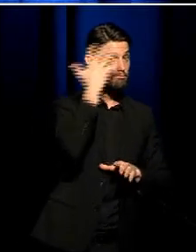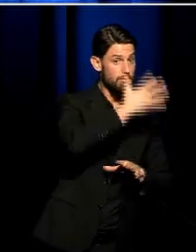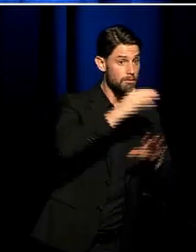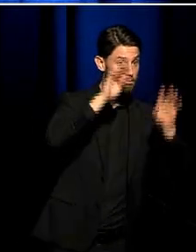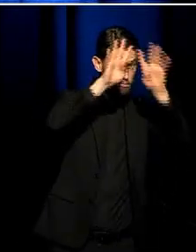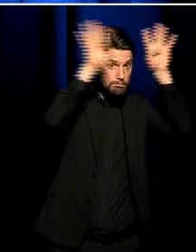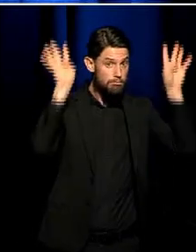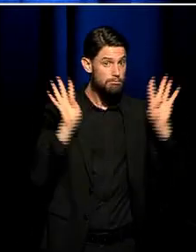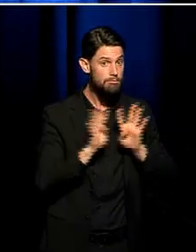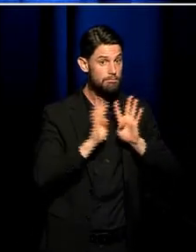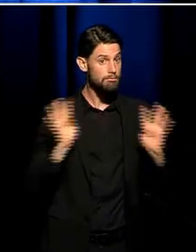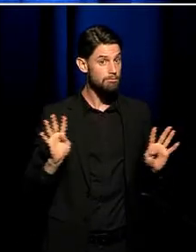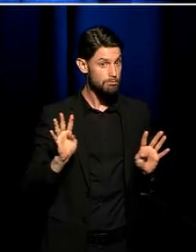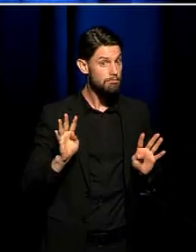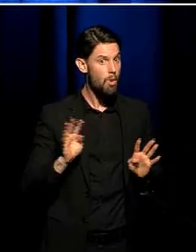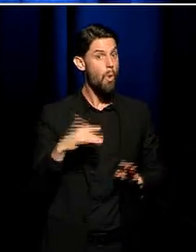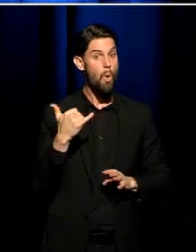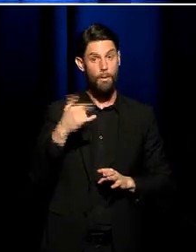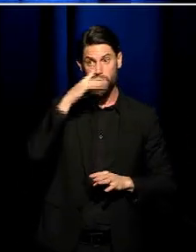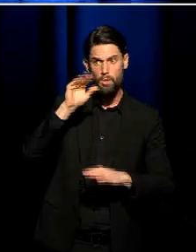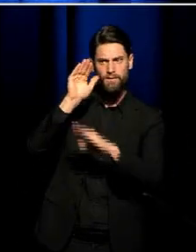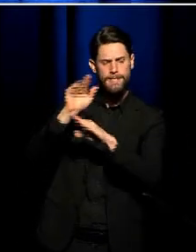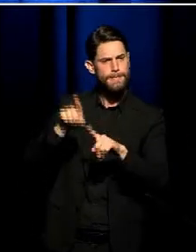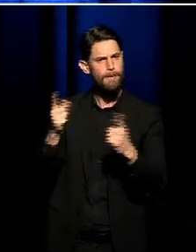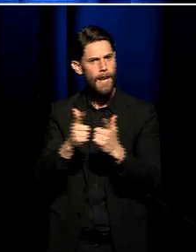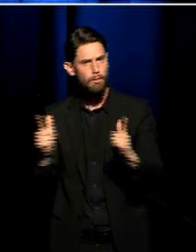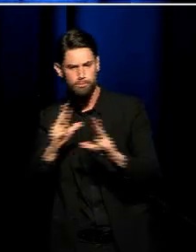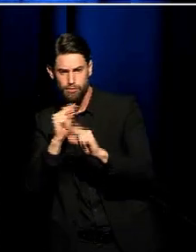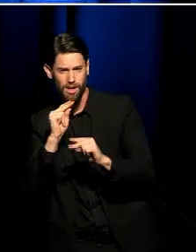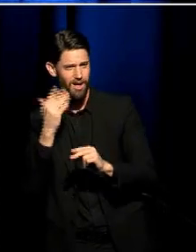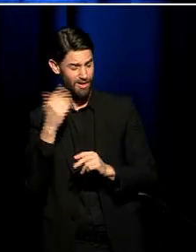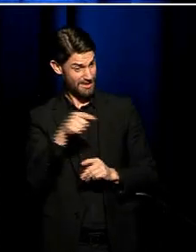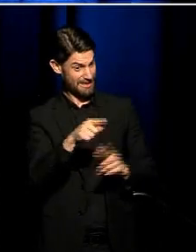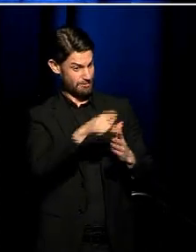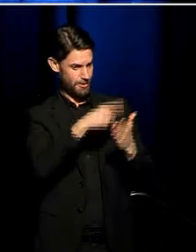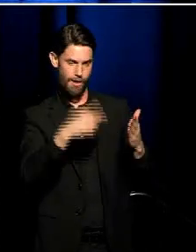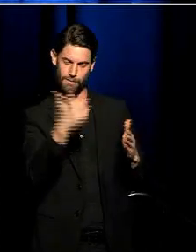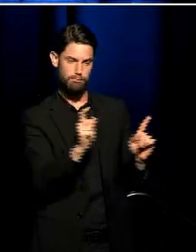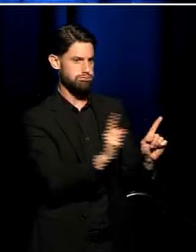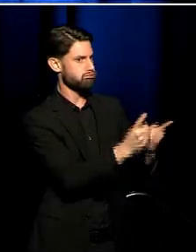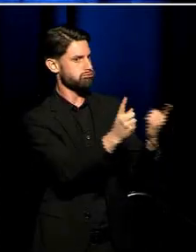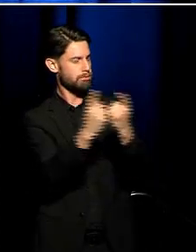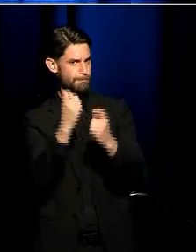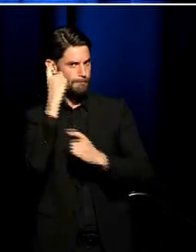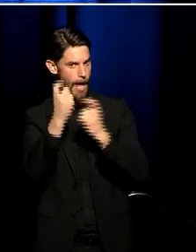culturally and linguistically diverse people with disability; (h) the critical